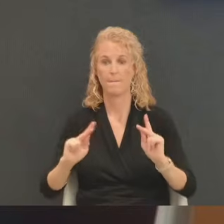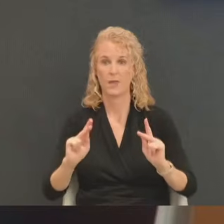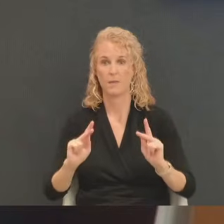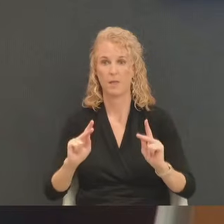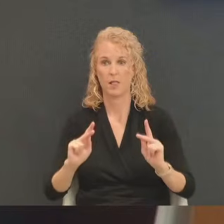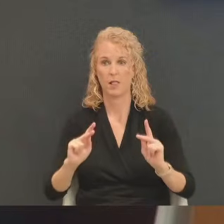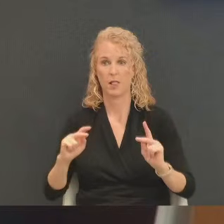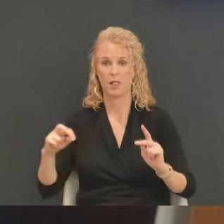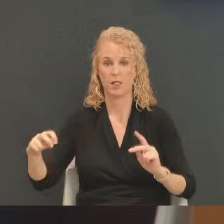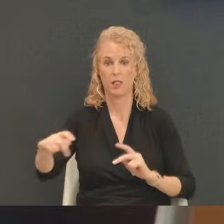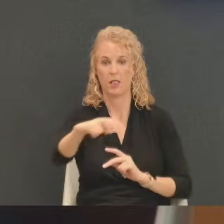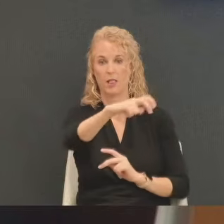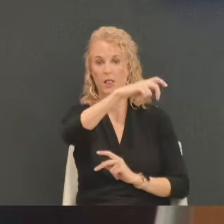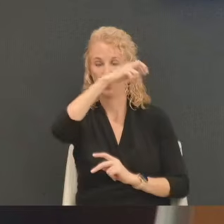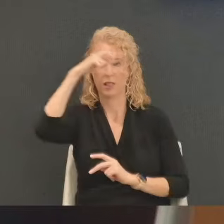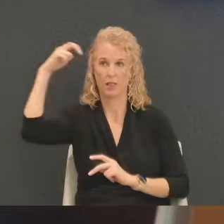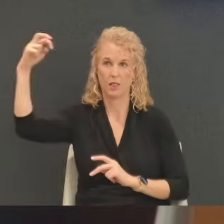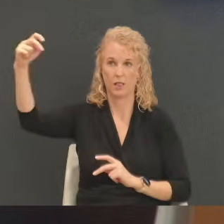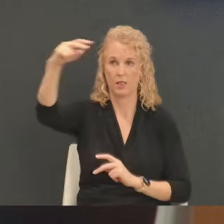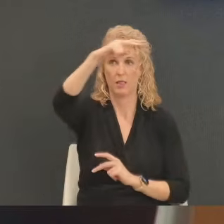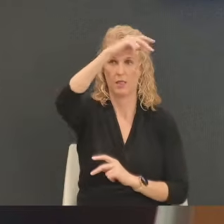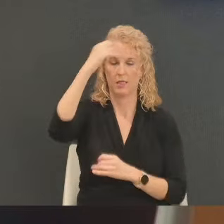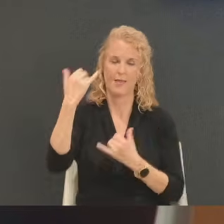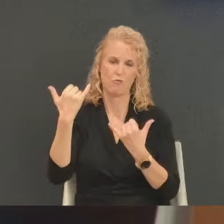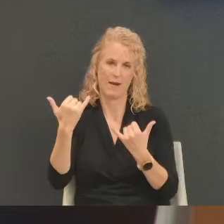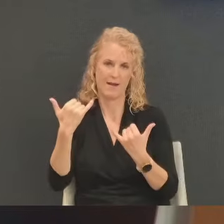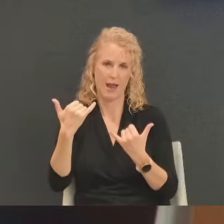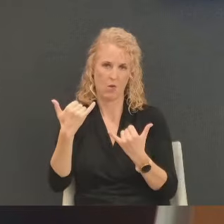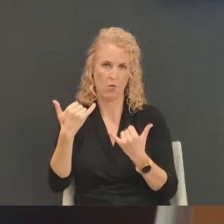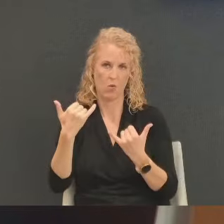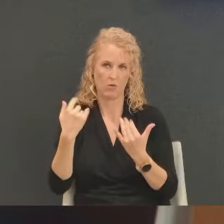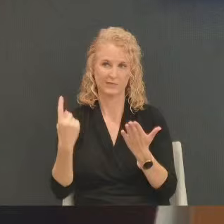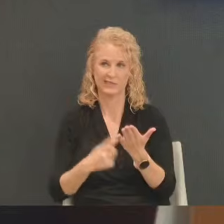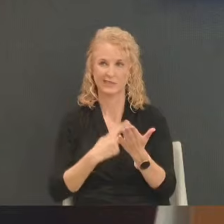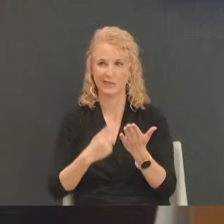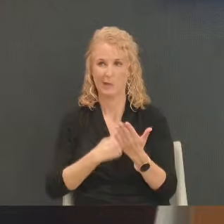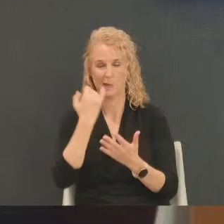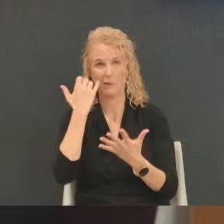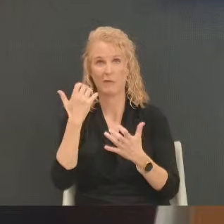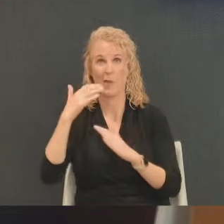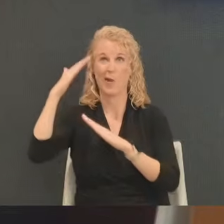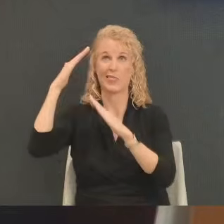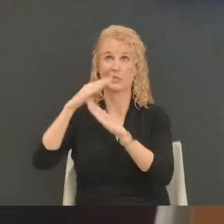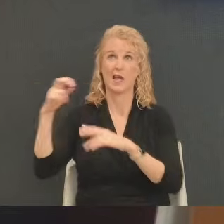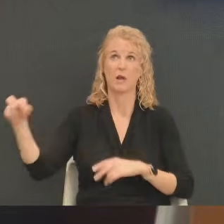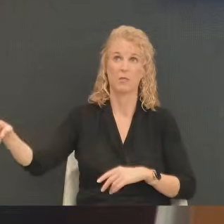ramps as they currently have to do sometimes in order to get to the top of the of the stadium. So,